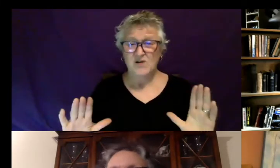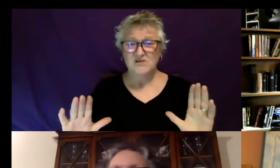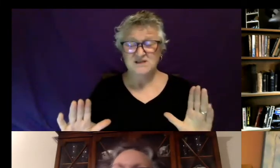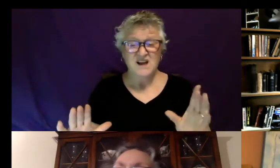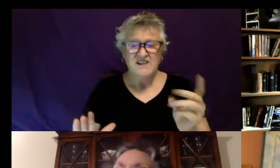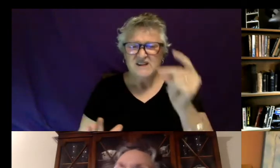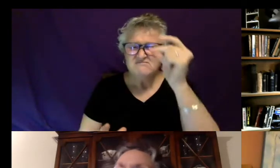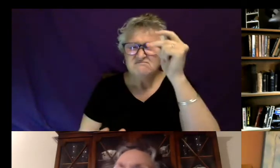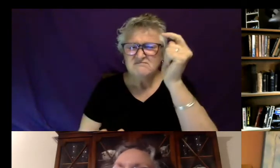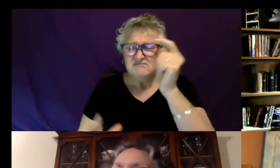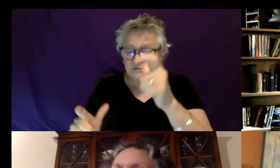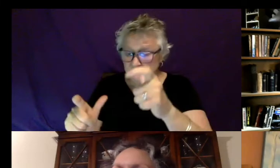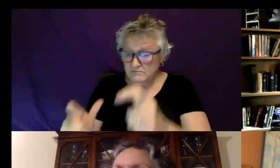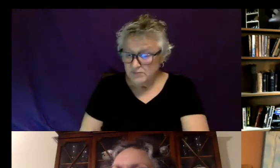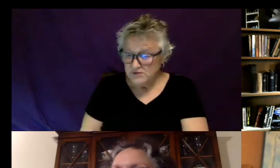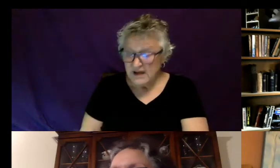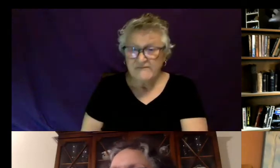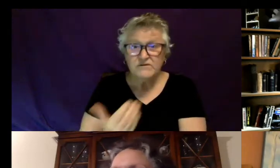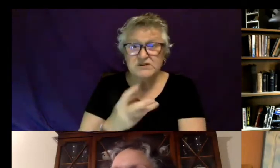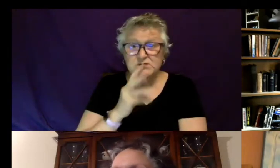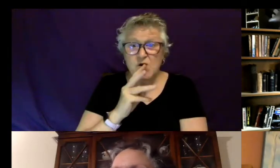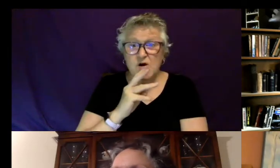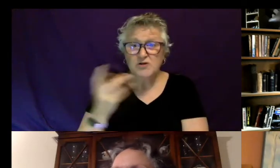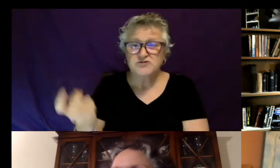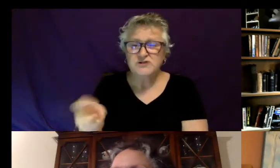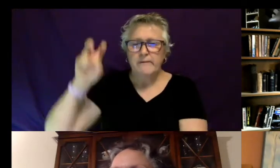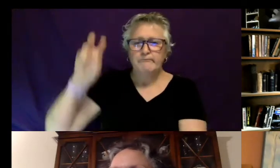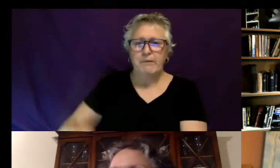So has she inspired certain art pieces from you because of this?